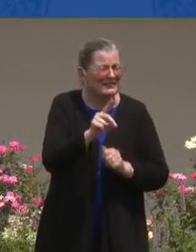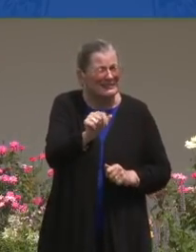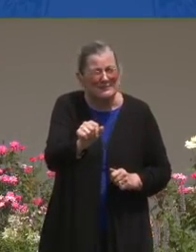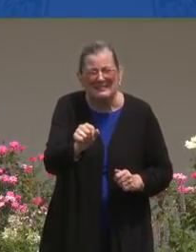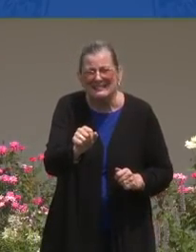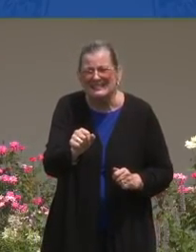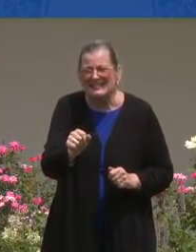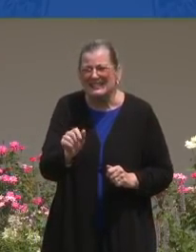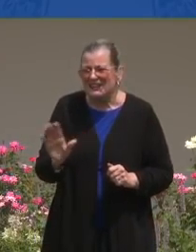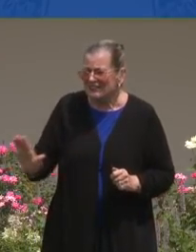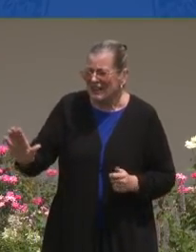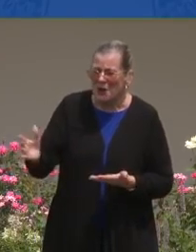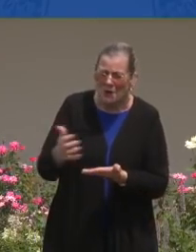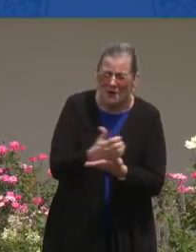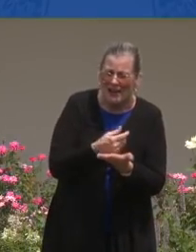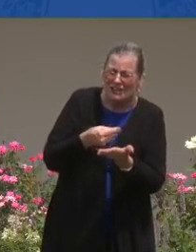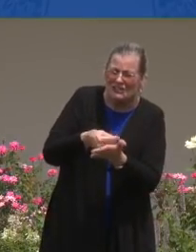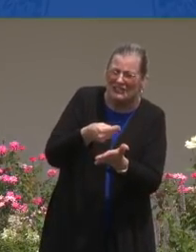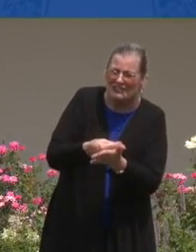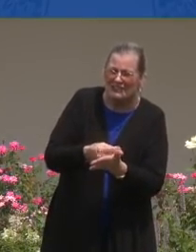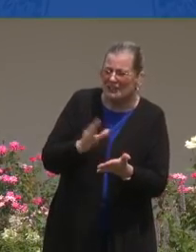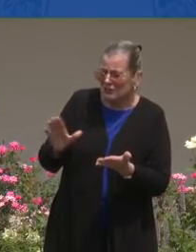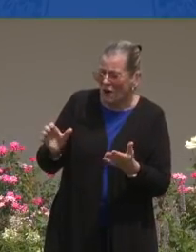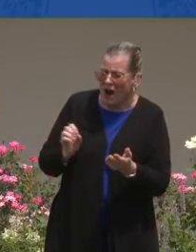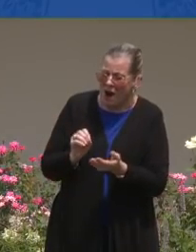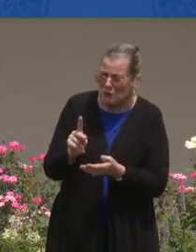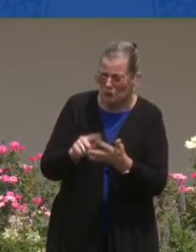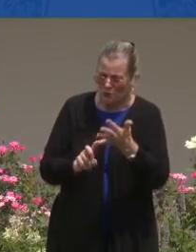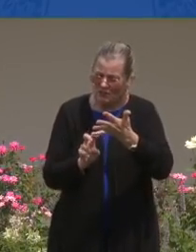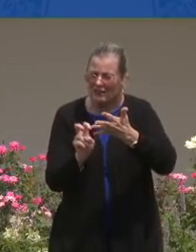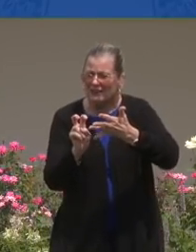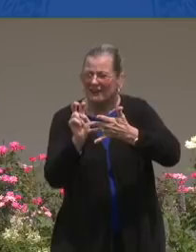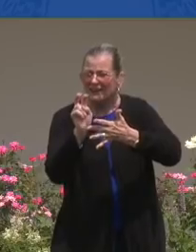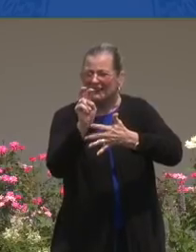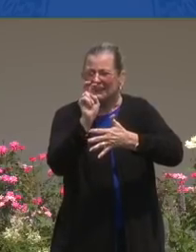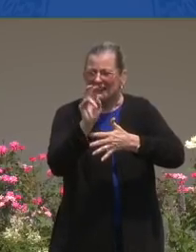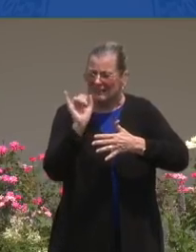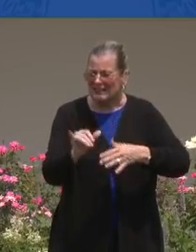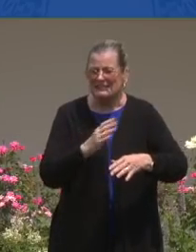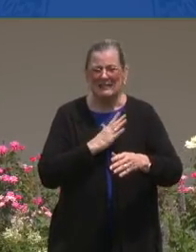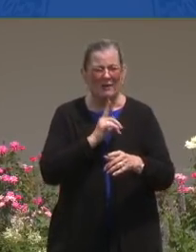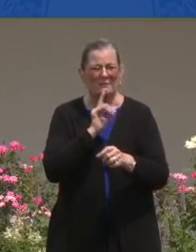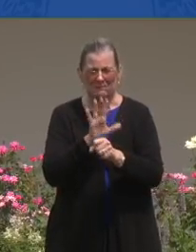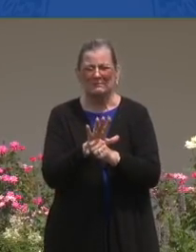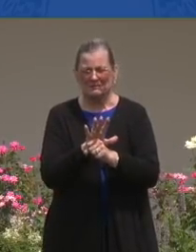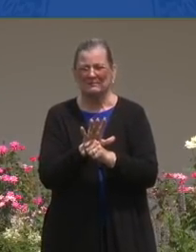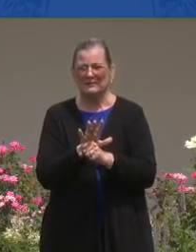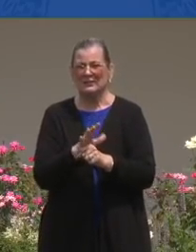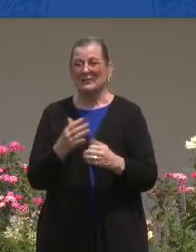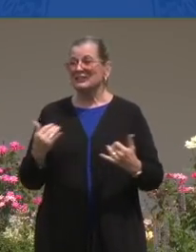That's a firm commitment. And today, finally, I'm proud to announce a new effort,